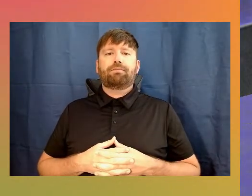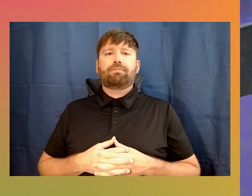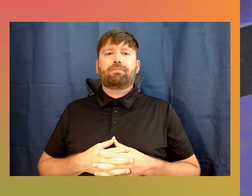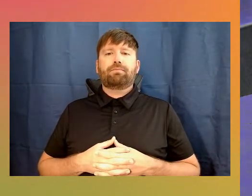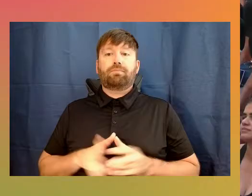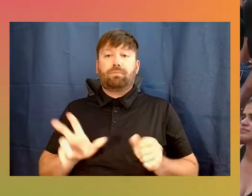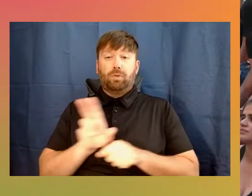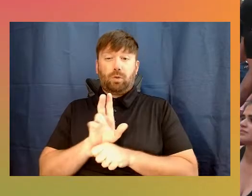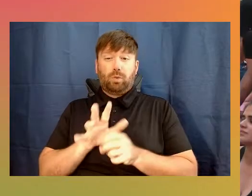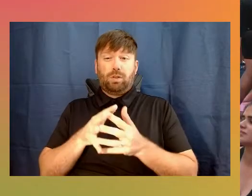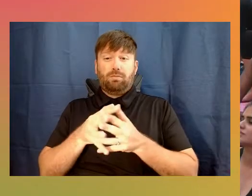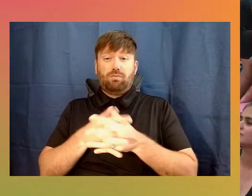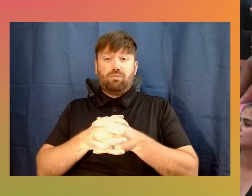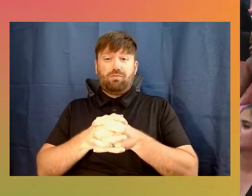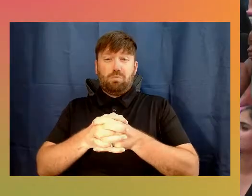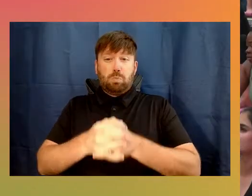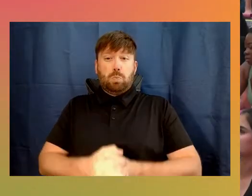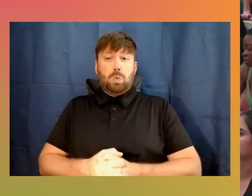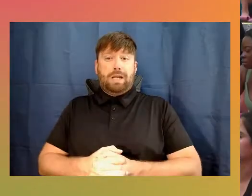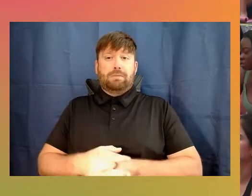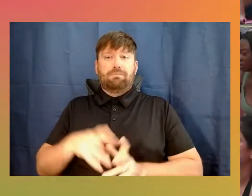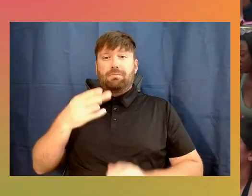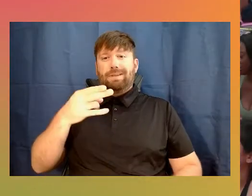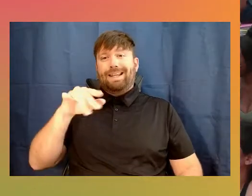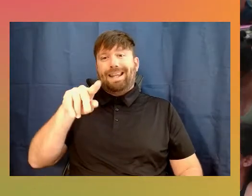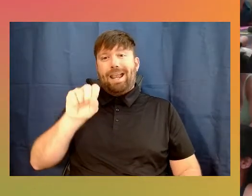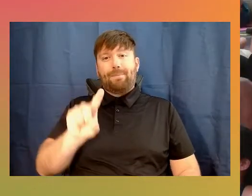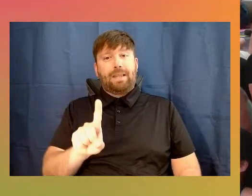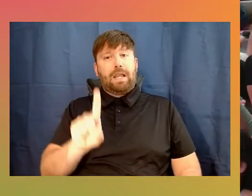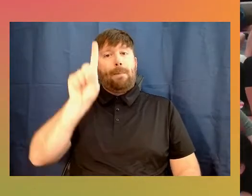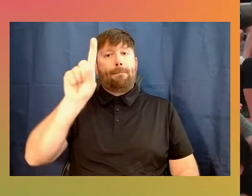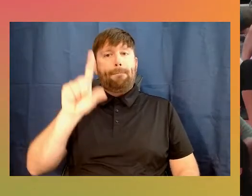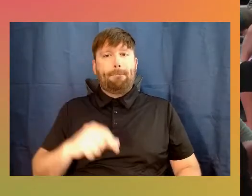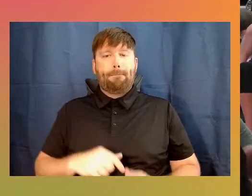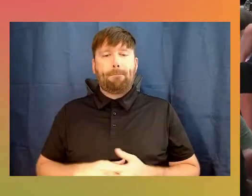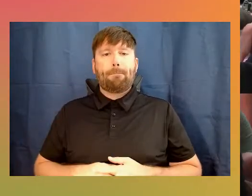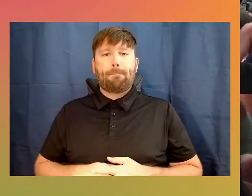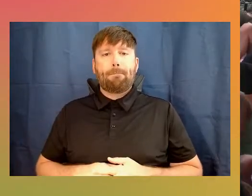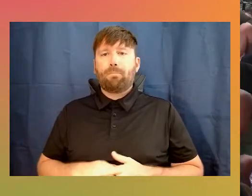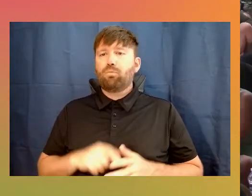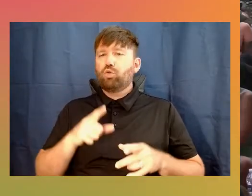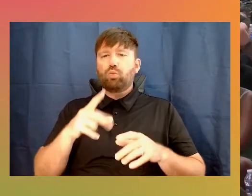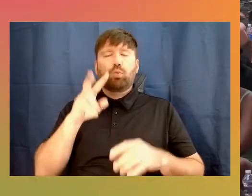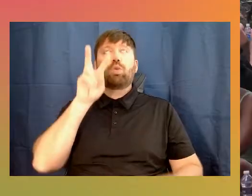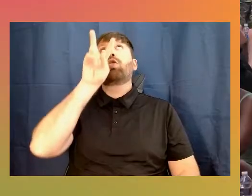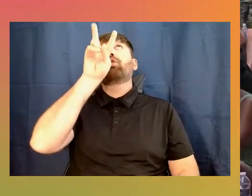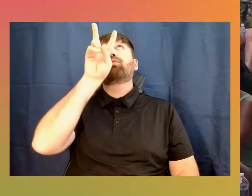OR MAYBE YOU INTERLACE THEM BEHIND THE LOW BACK, USING THEM TO PRESS DOWN AS YOU LIFT THE